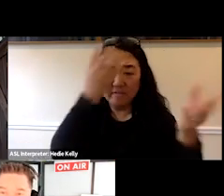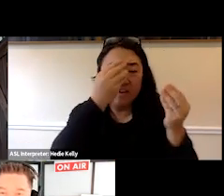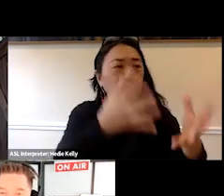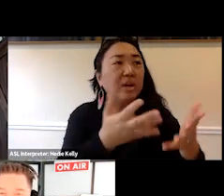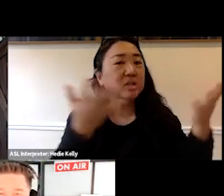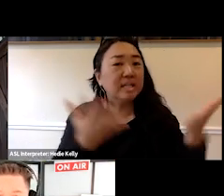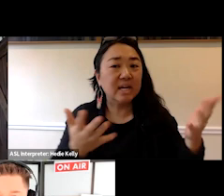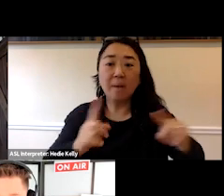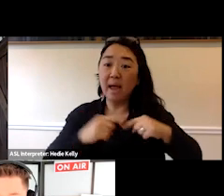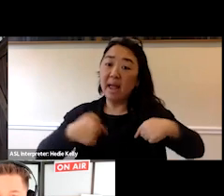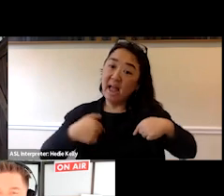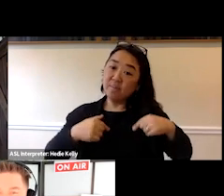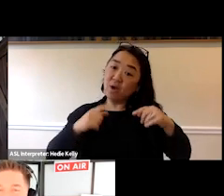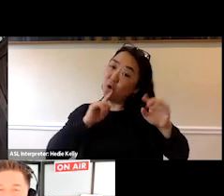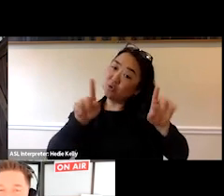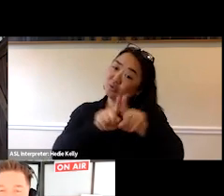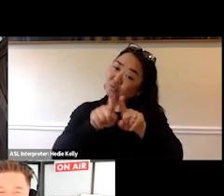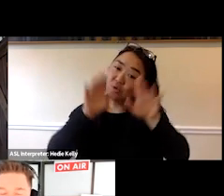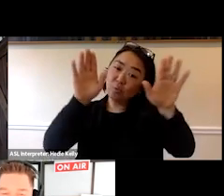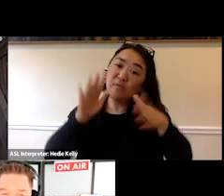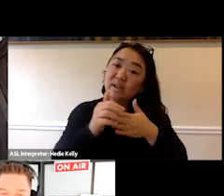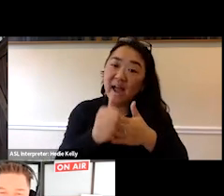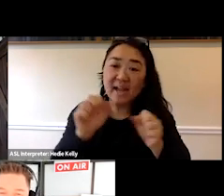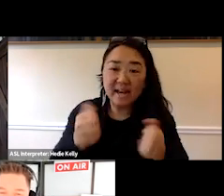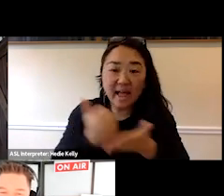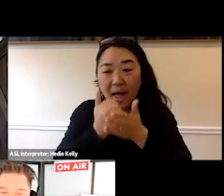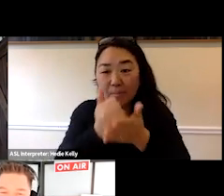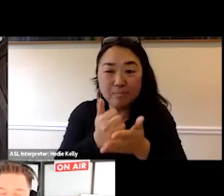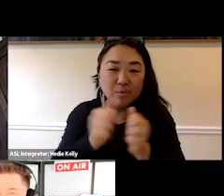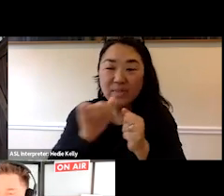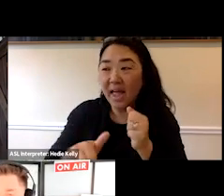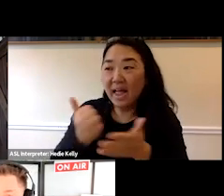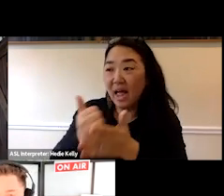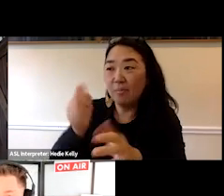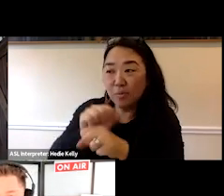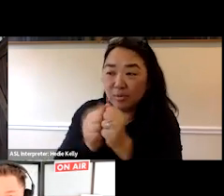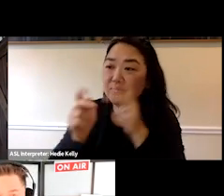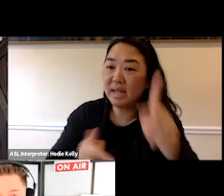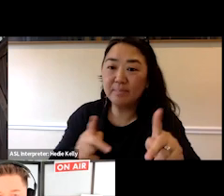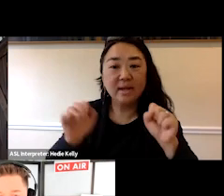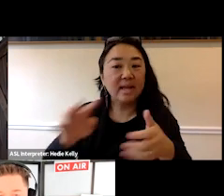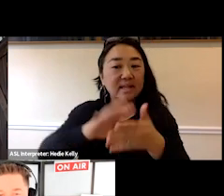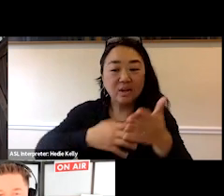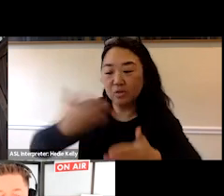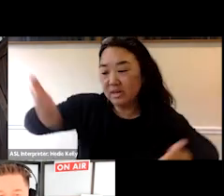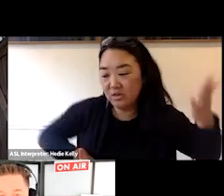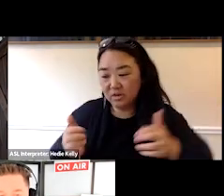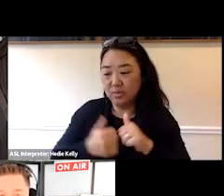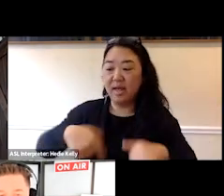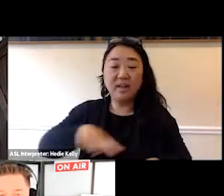who can help shortcut some of that and work with folks. So folks can schedule an introduction with us,